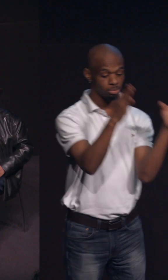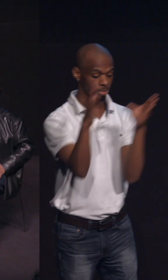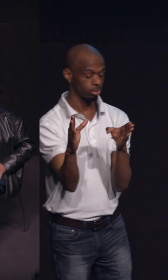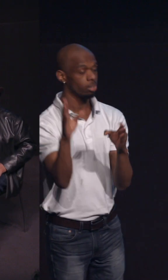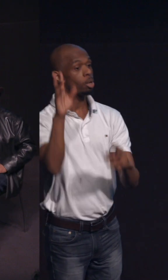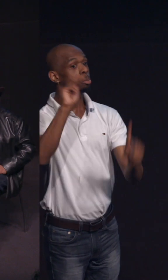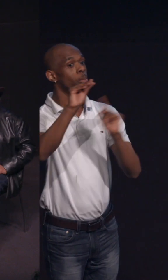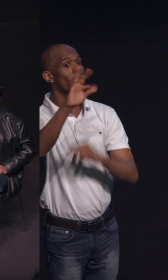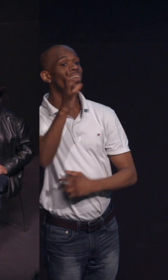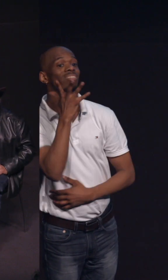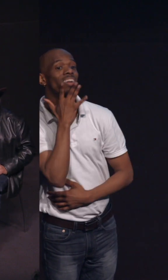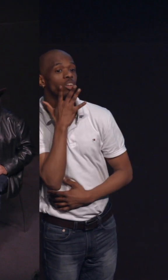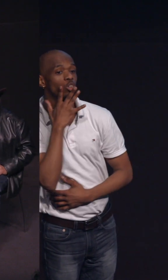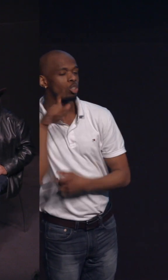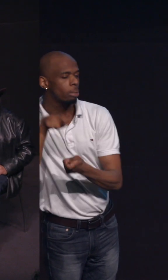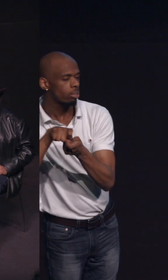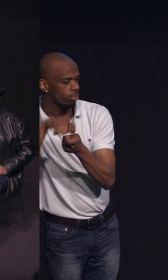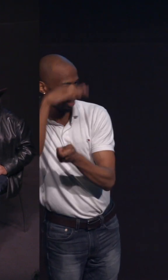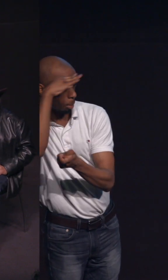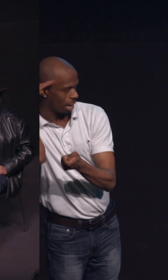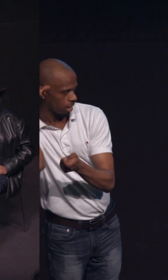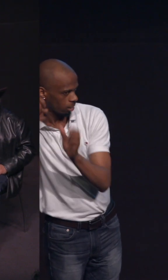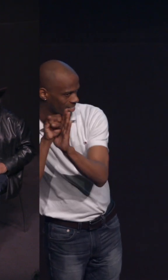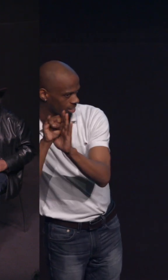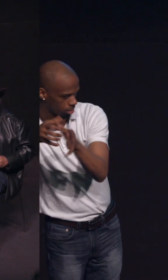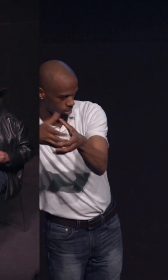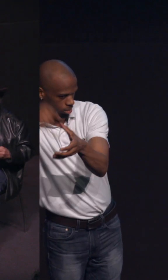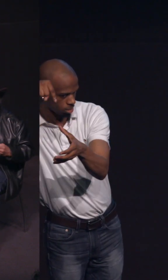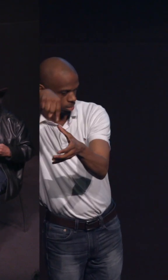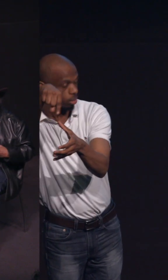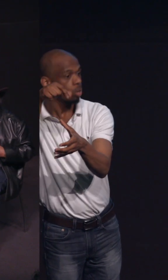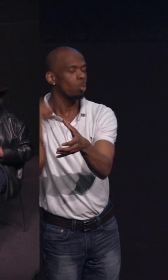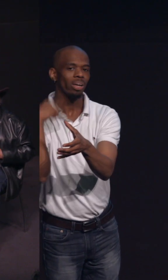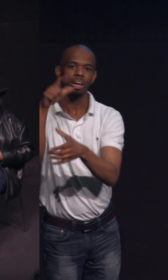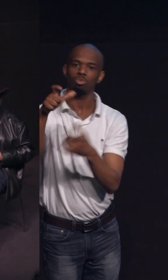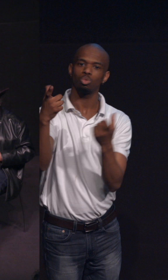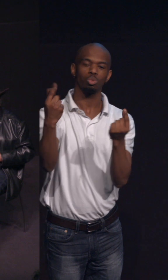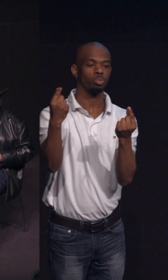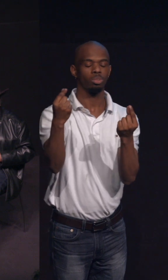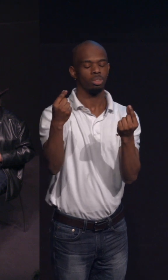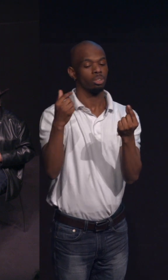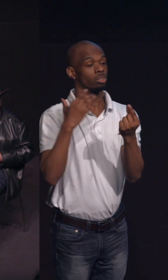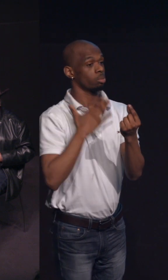we have to come back, and especially young people, they don't have the baggage I have.